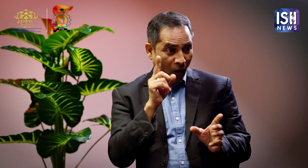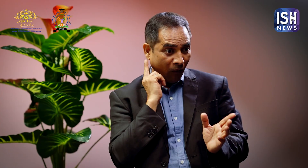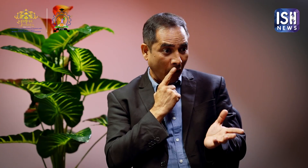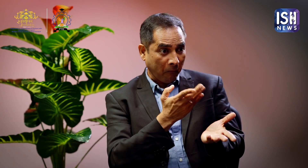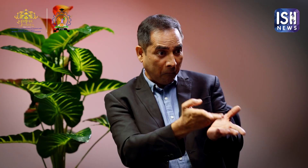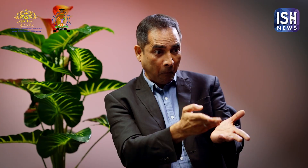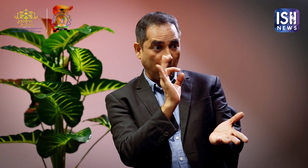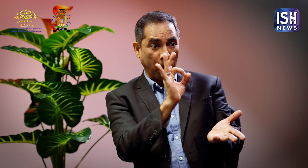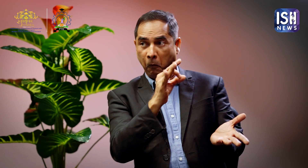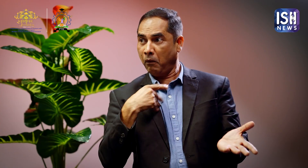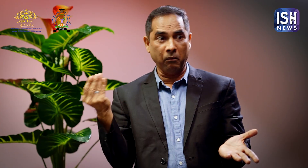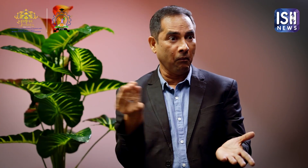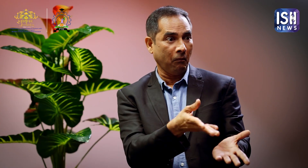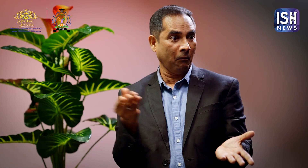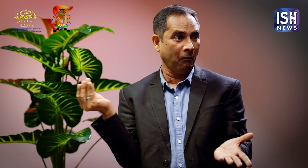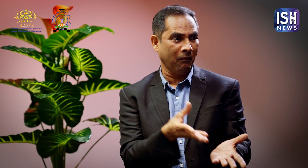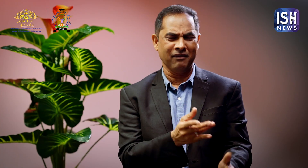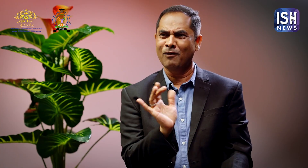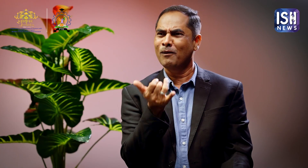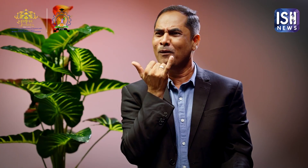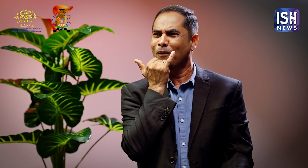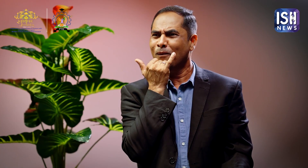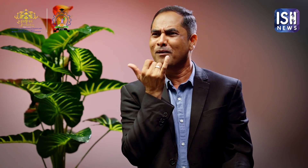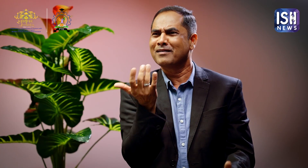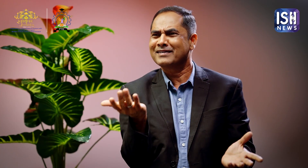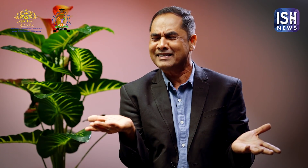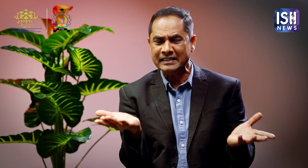This pattern of trial and error, without consulting the Deaf community, has resulted in repeated failures.